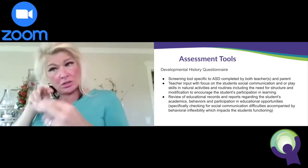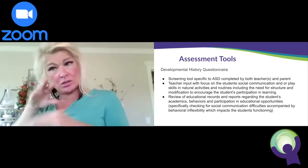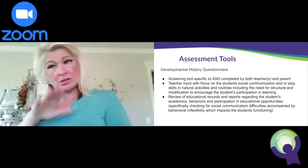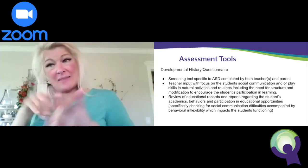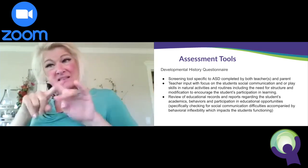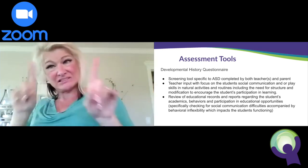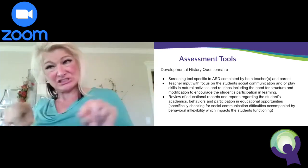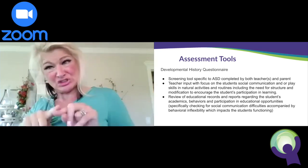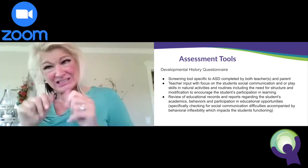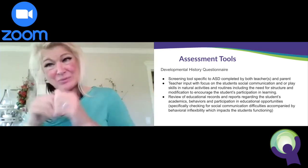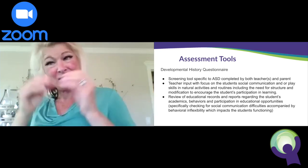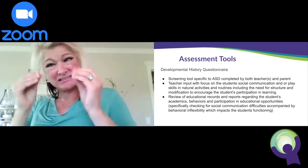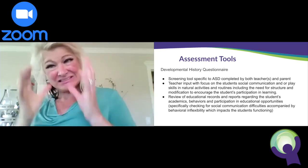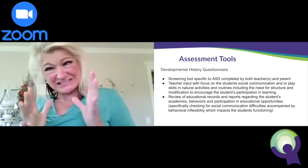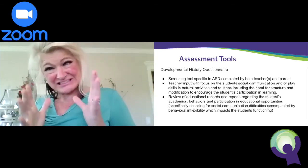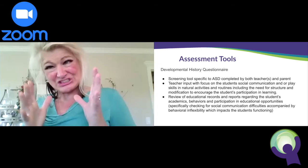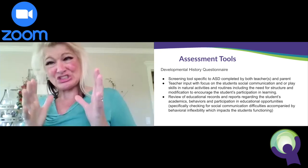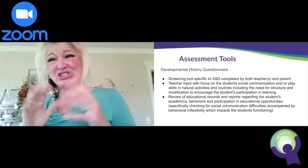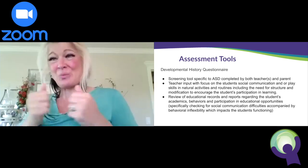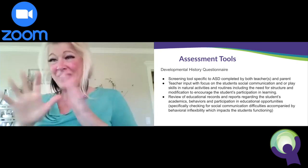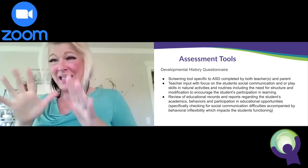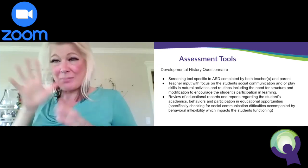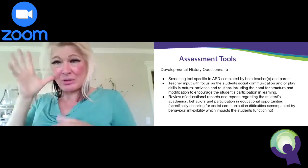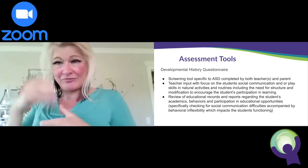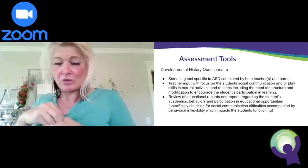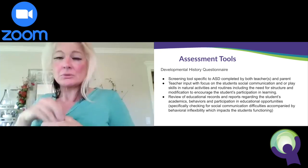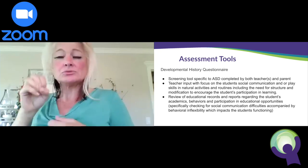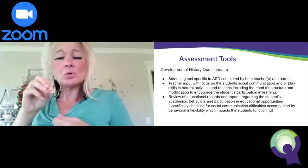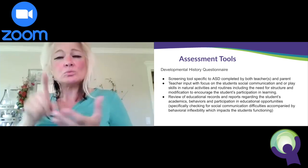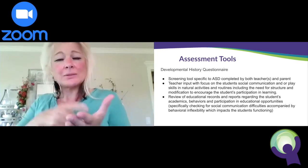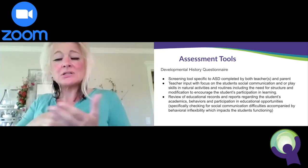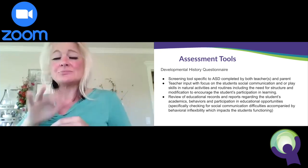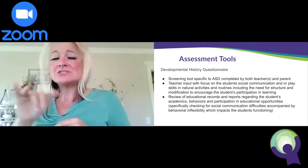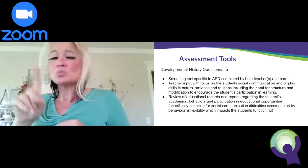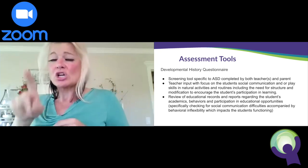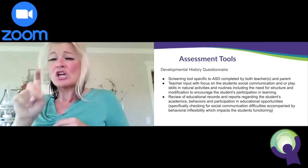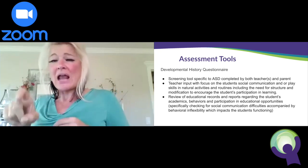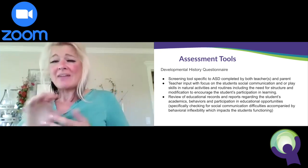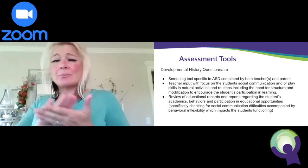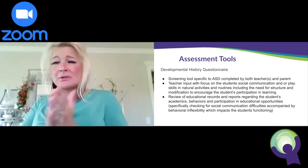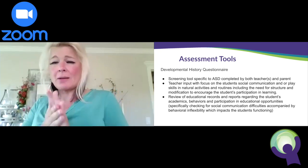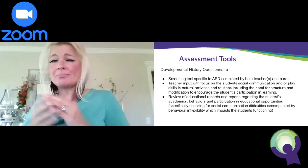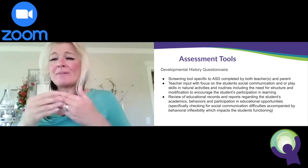and really having them sit and having them look at a screen all day working with their teachers with I mean with their parents or without